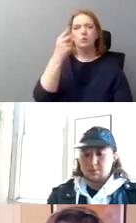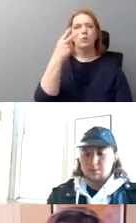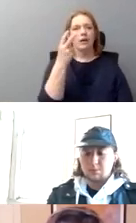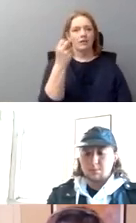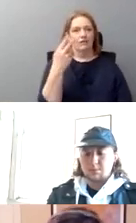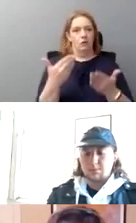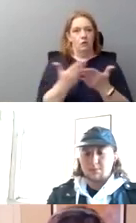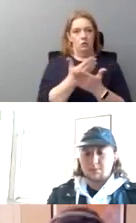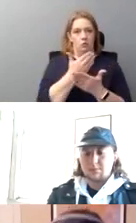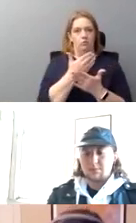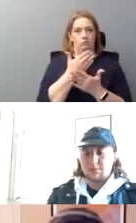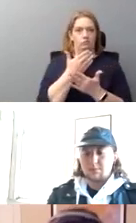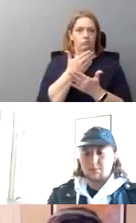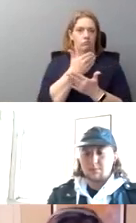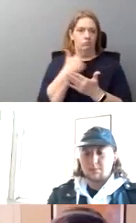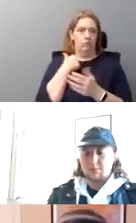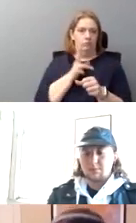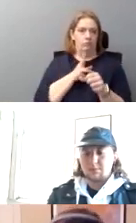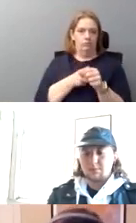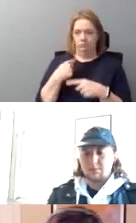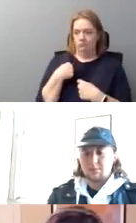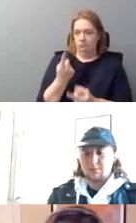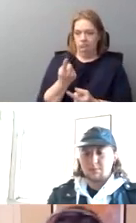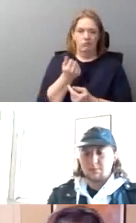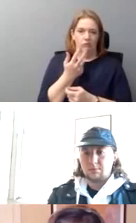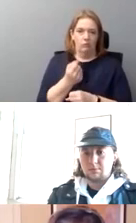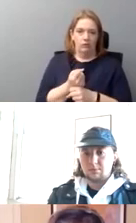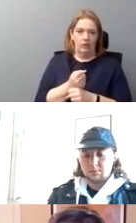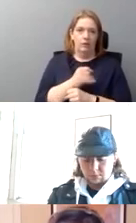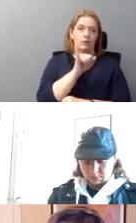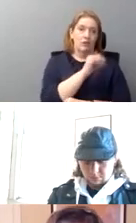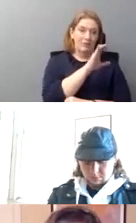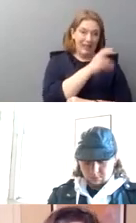couple years and the David Ireland house as is the James Castle House is among those,